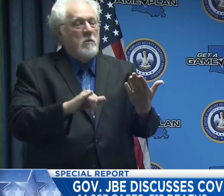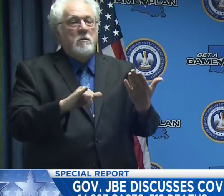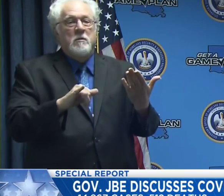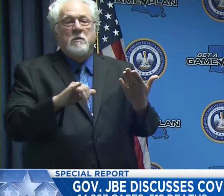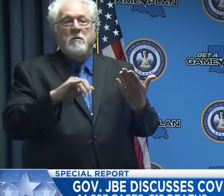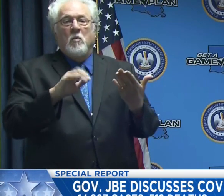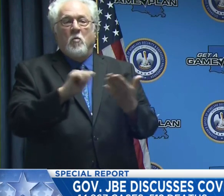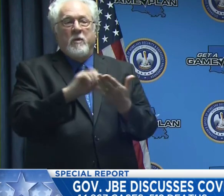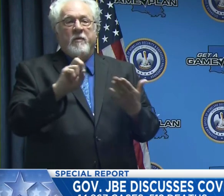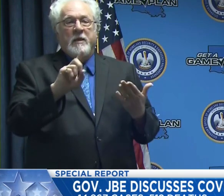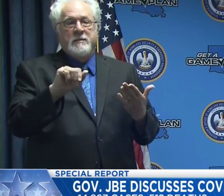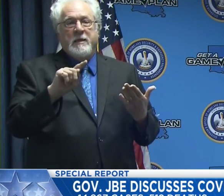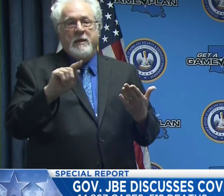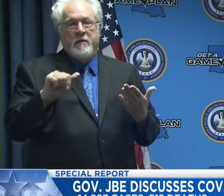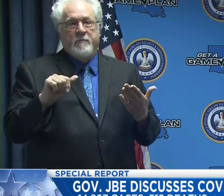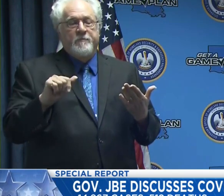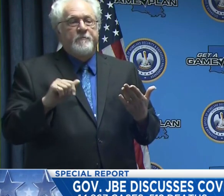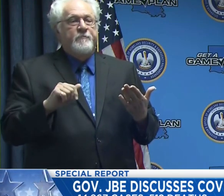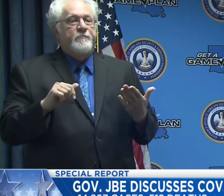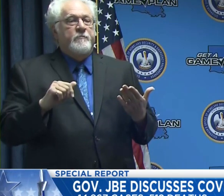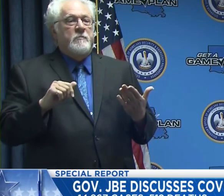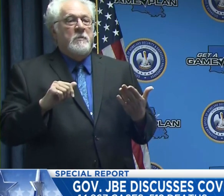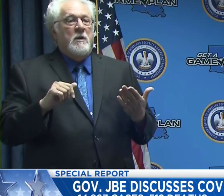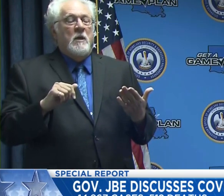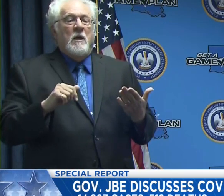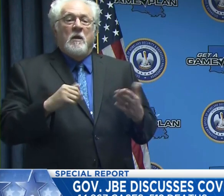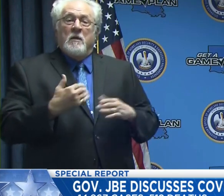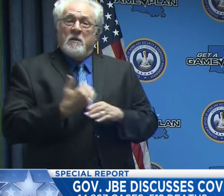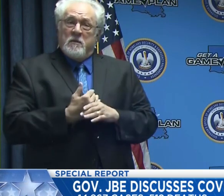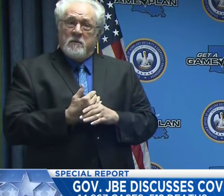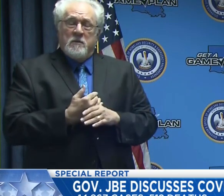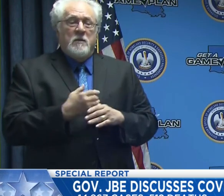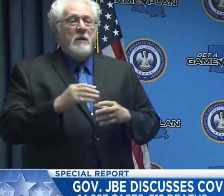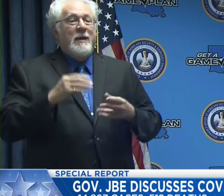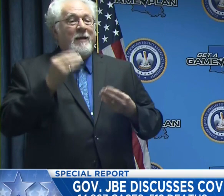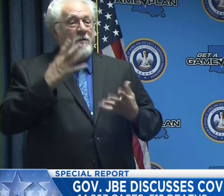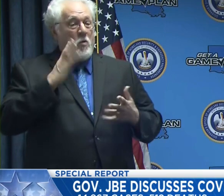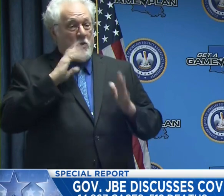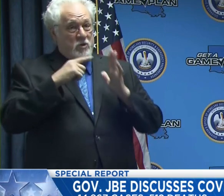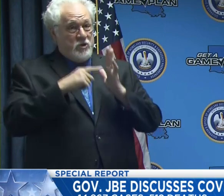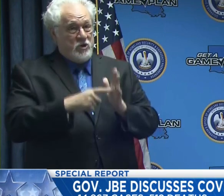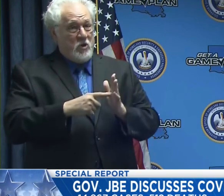HERE ON THE GROUND. WE WANT TO BE AS TIMELY AS WE